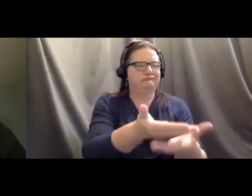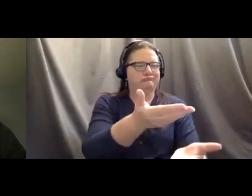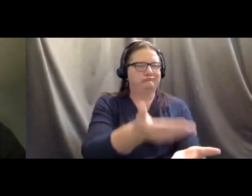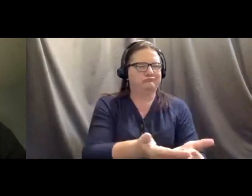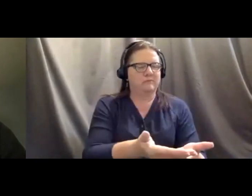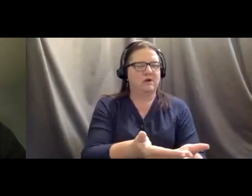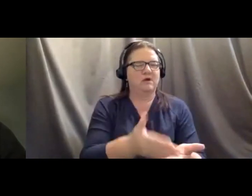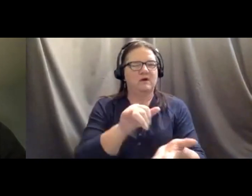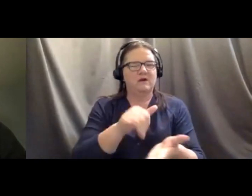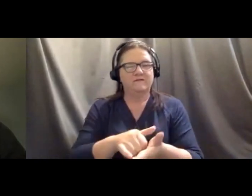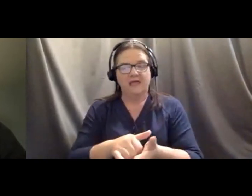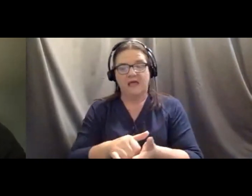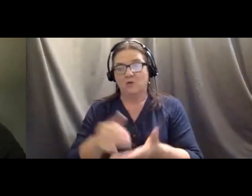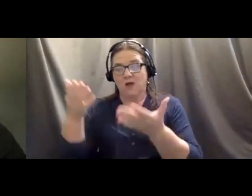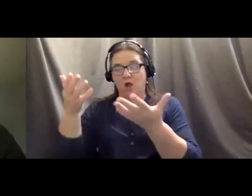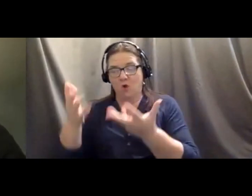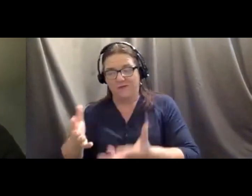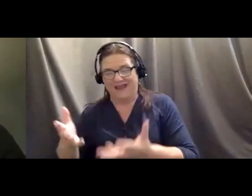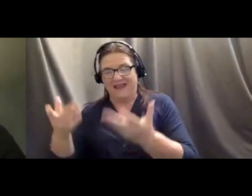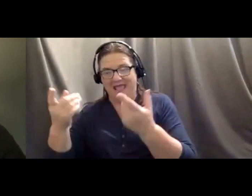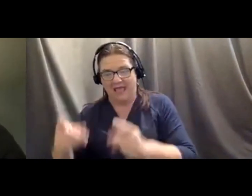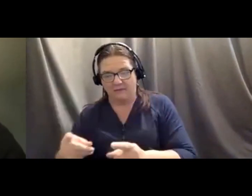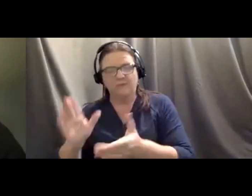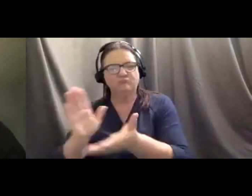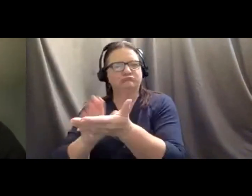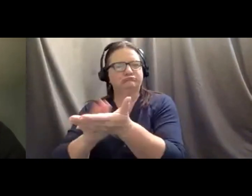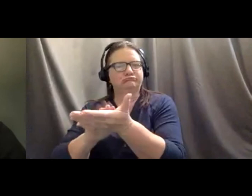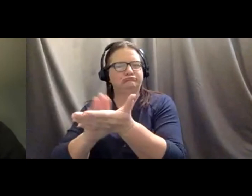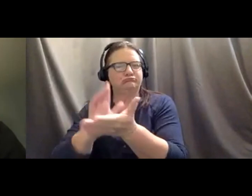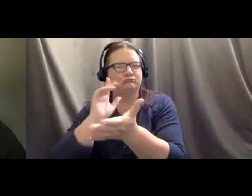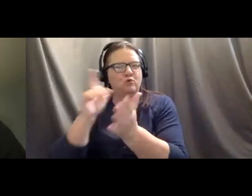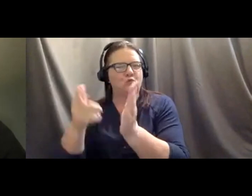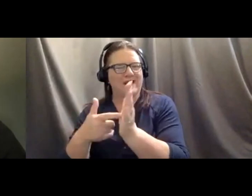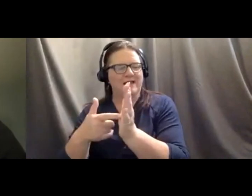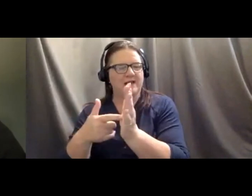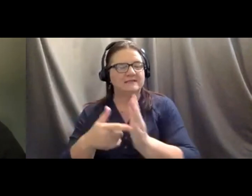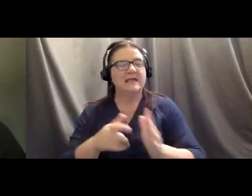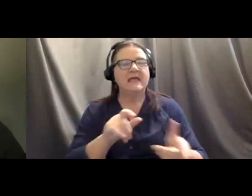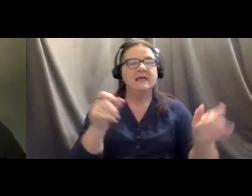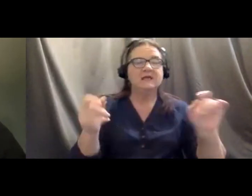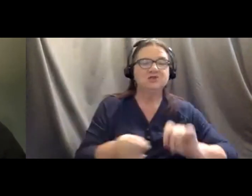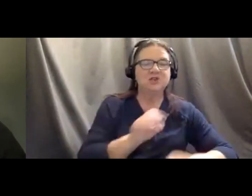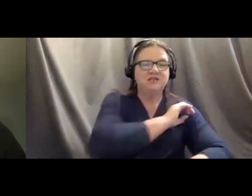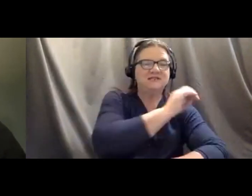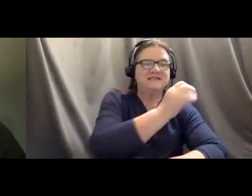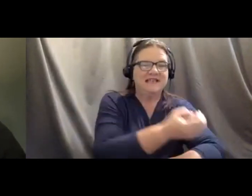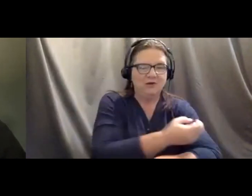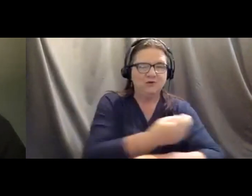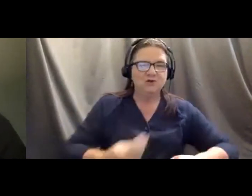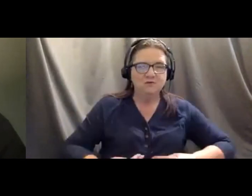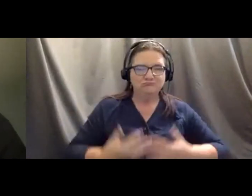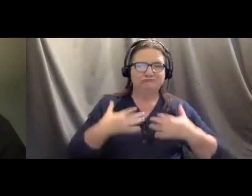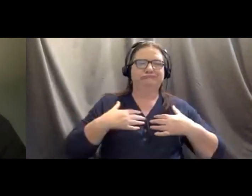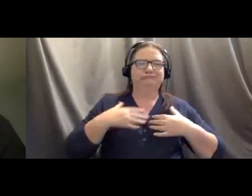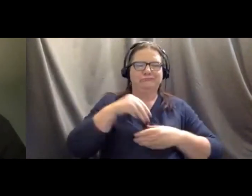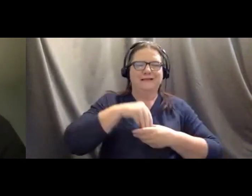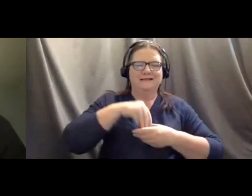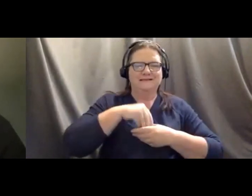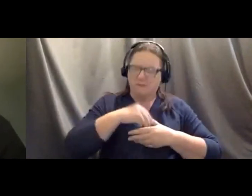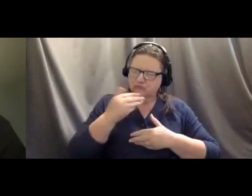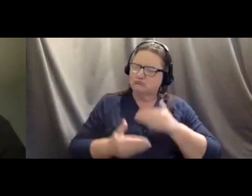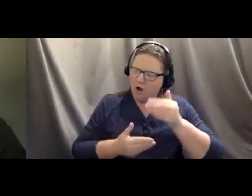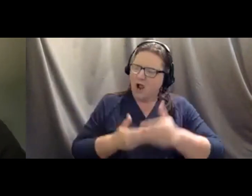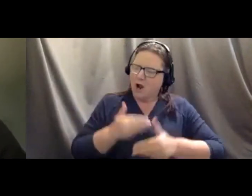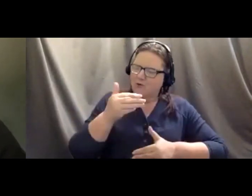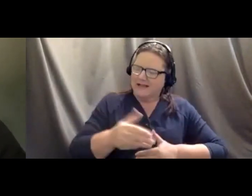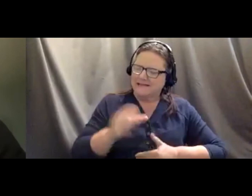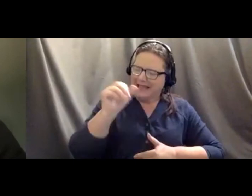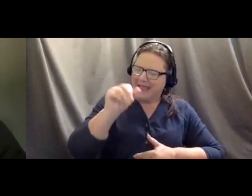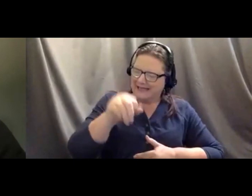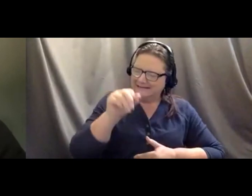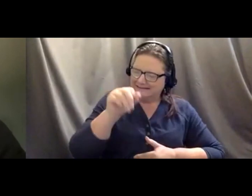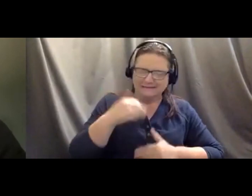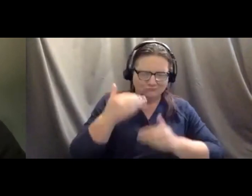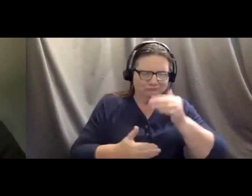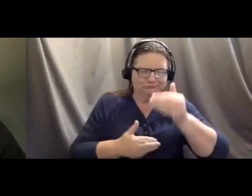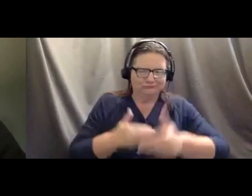what has happened both from an energetic motivational like we're making progress perspective, but